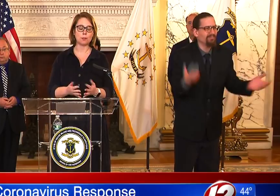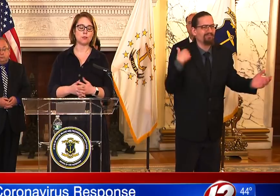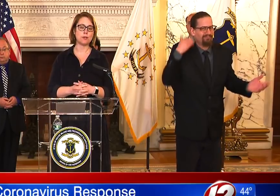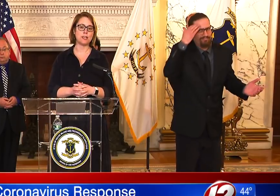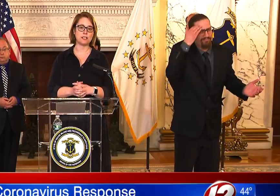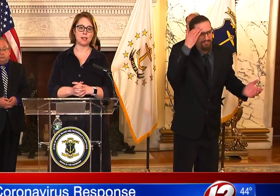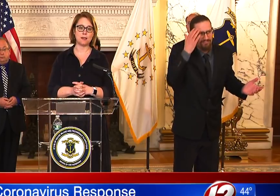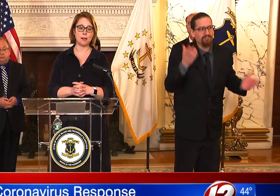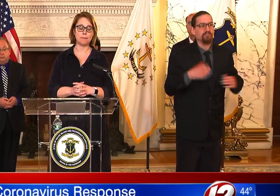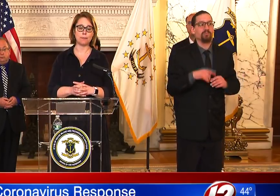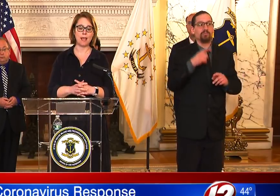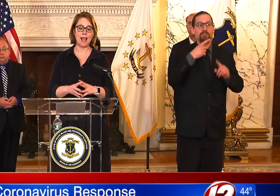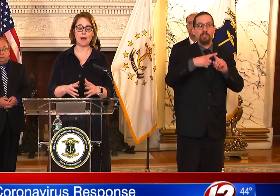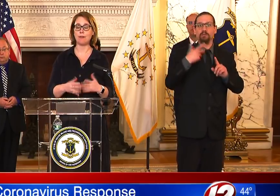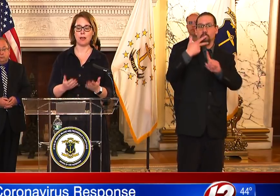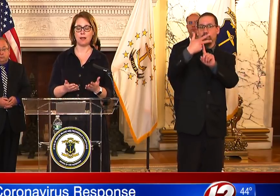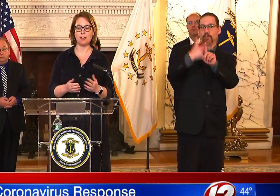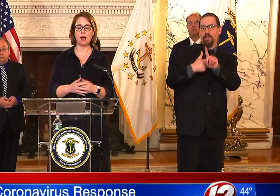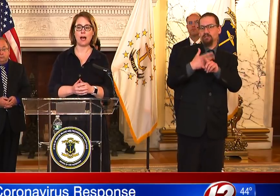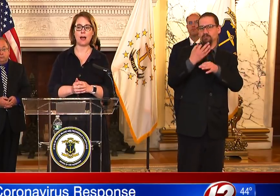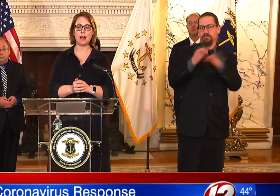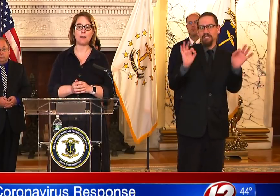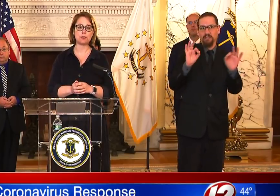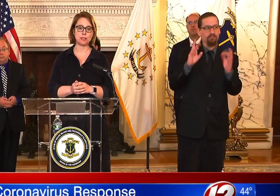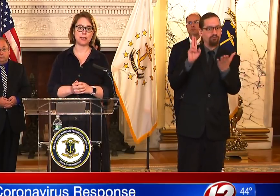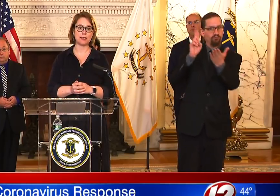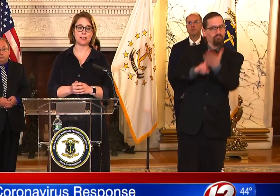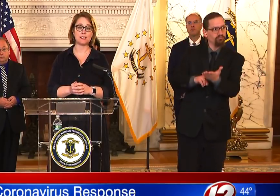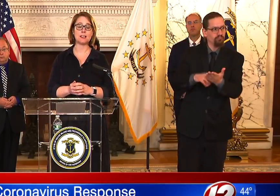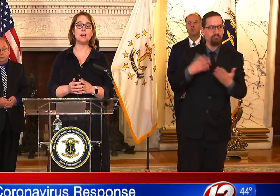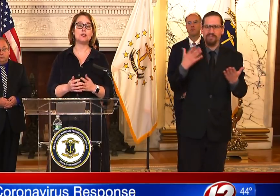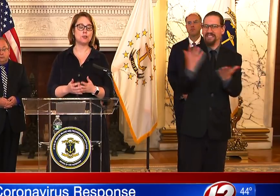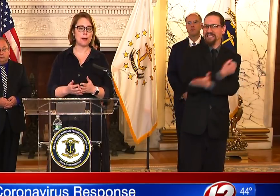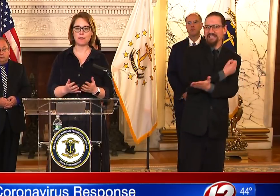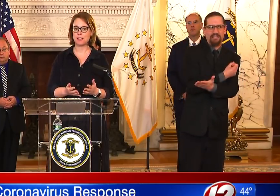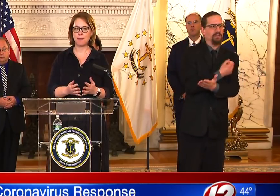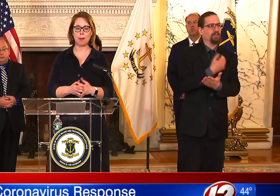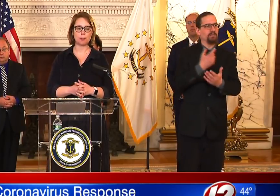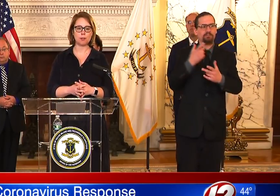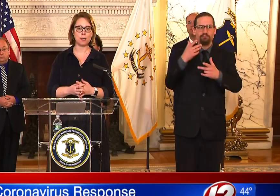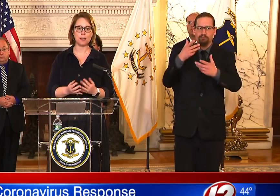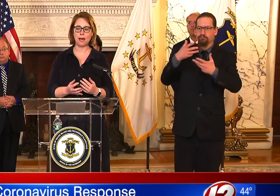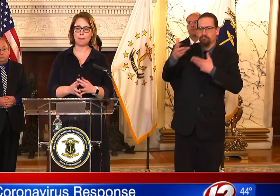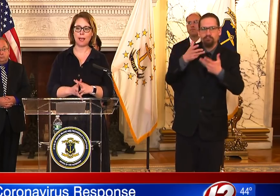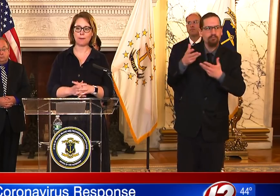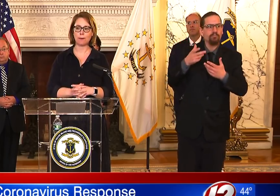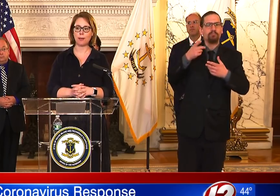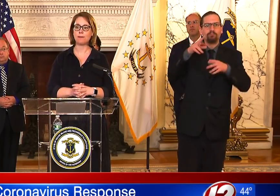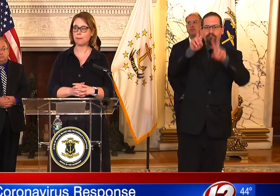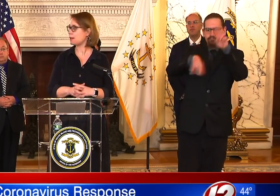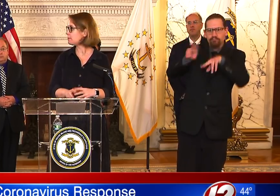I HOPE THIS OPPORTUNITY, HAVING THREE MONTHS OF ACCESS, POTENTIAL REFERRALS JOB PARENTS